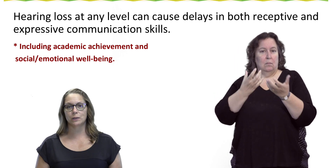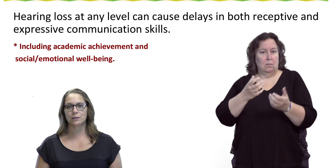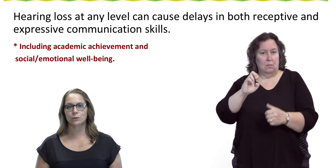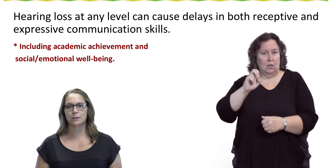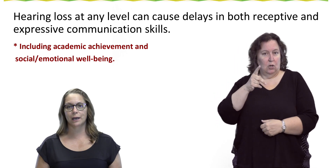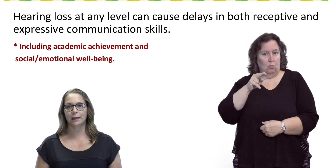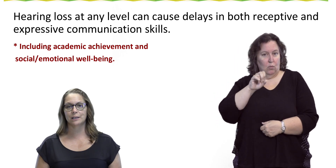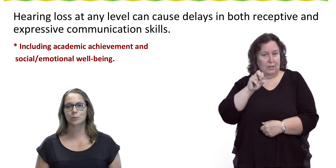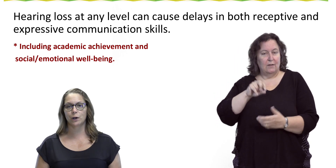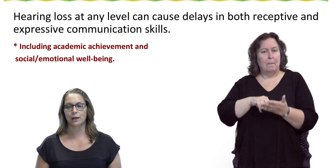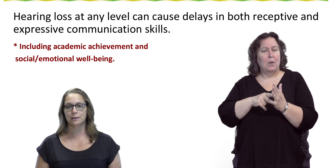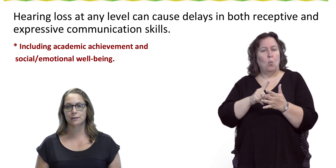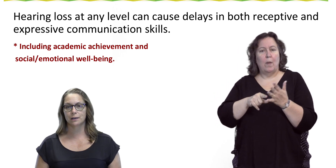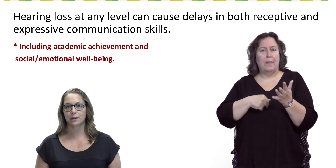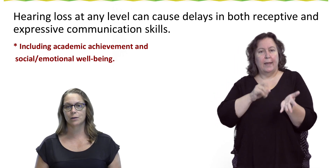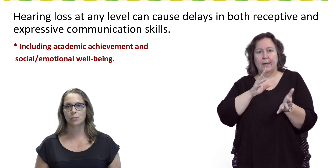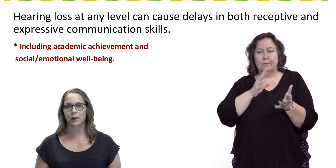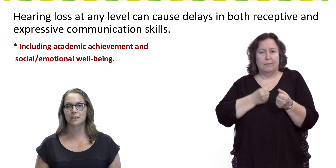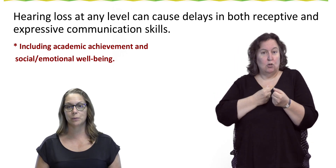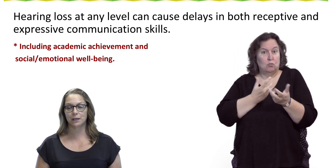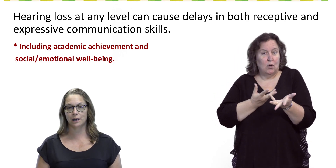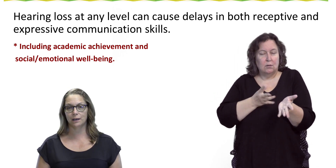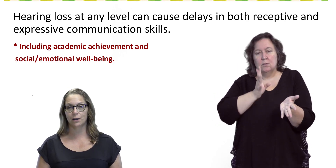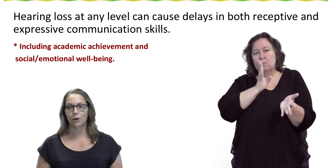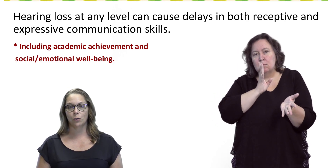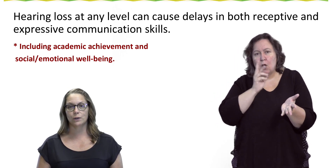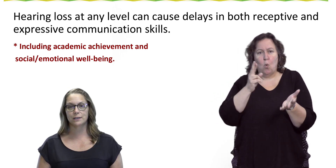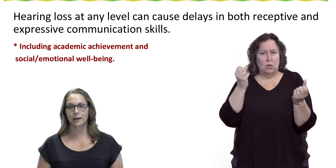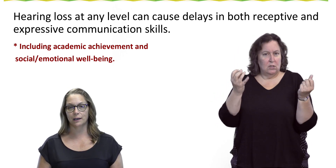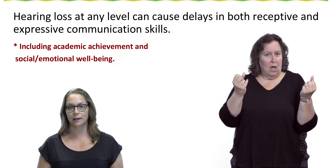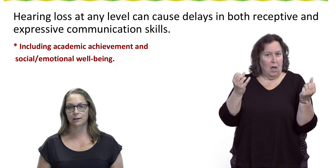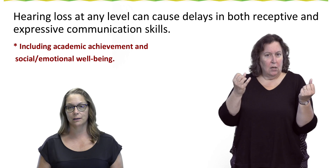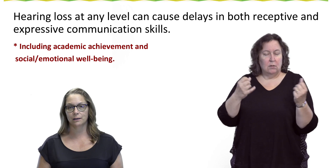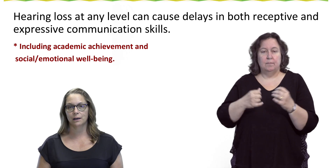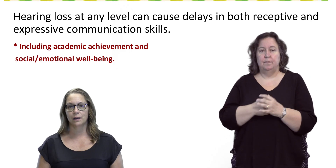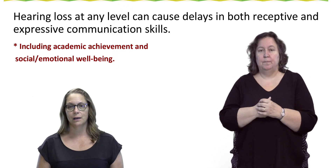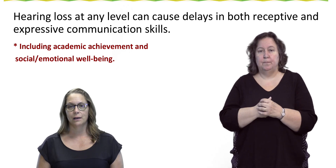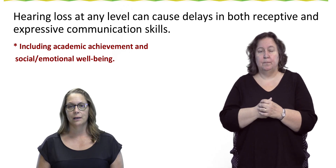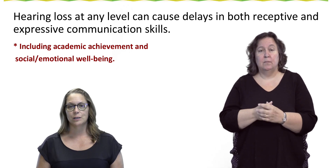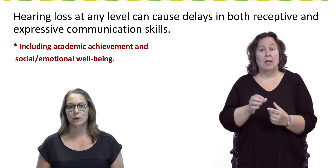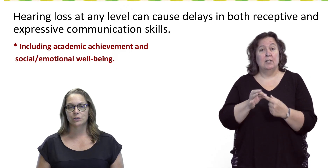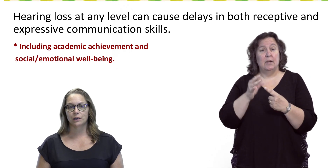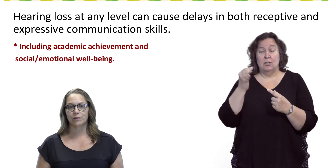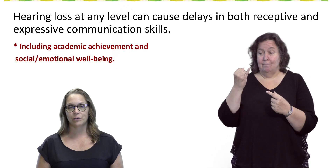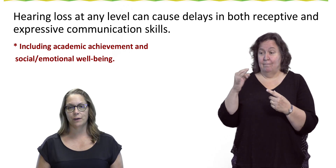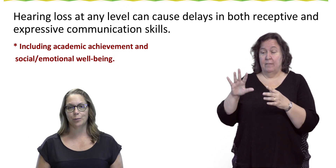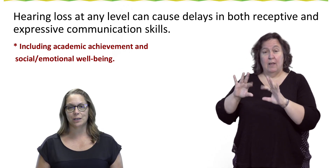what students can express by speaking or signing, especially if the family